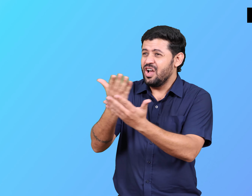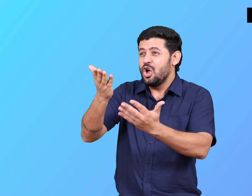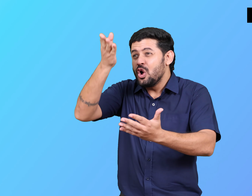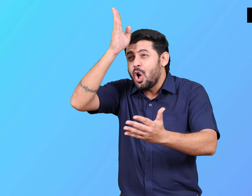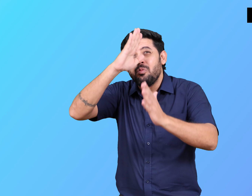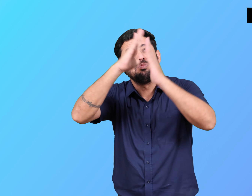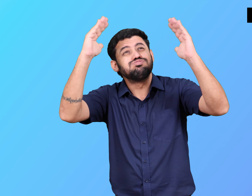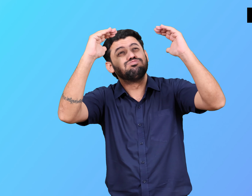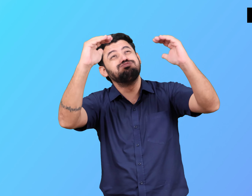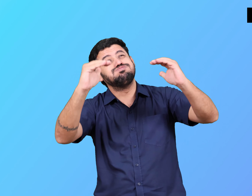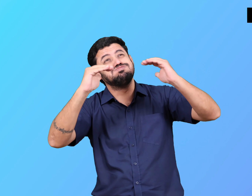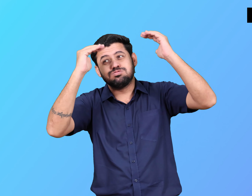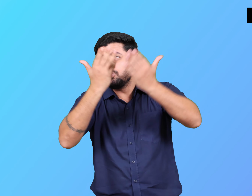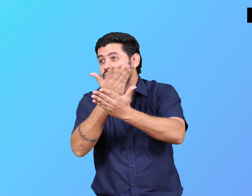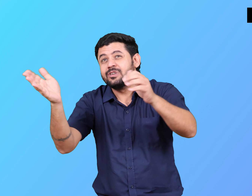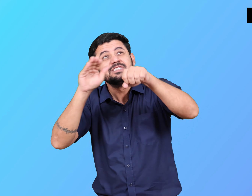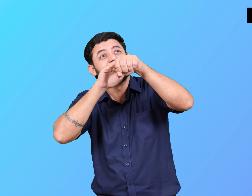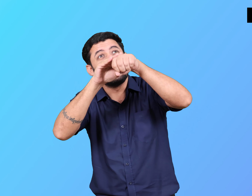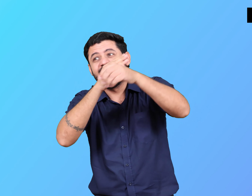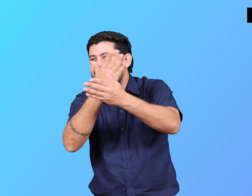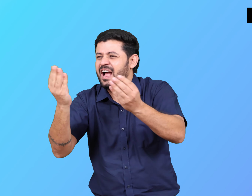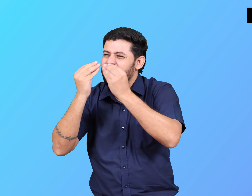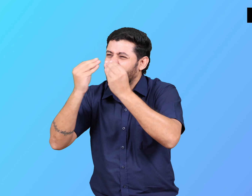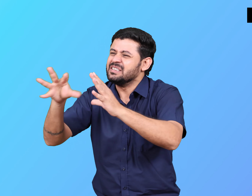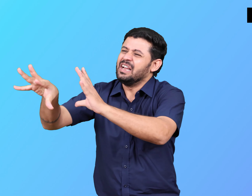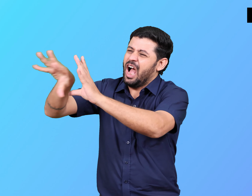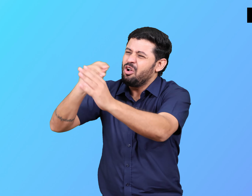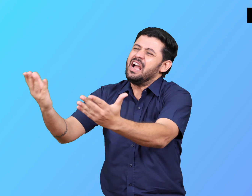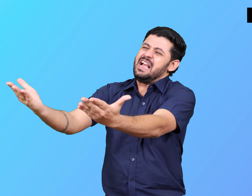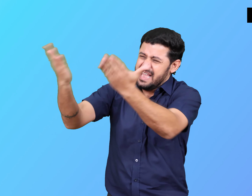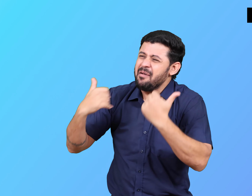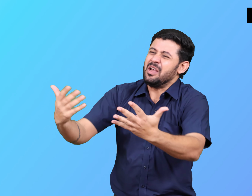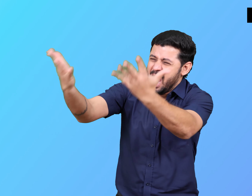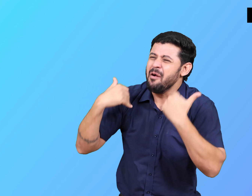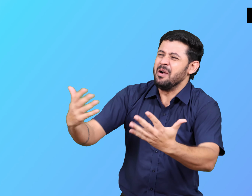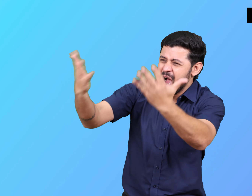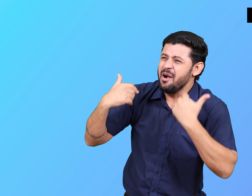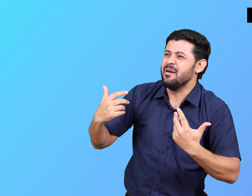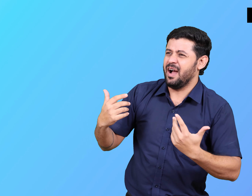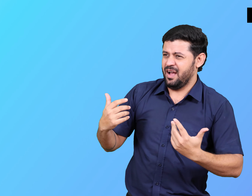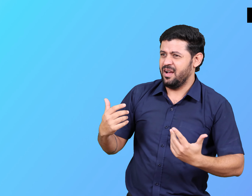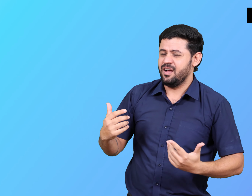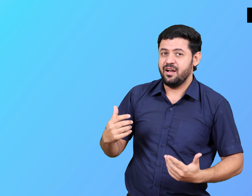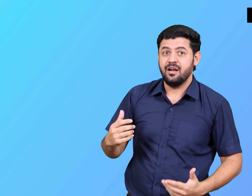come out! Servants of the Most High God, come here!” So Shadrach, Meshach and Abednego came out of the fire.